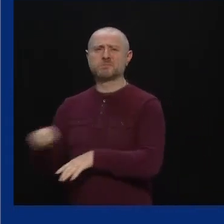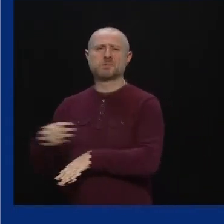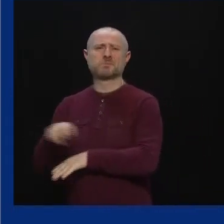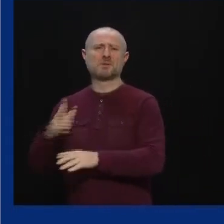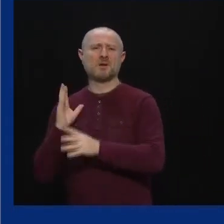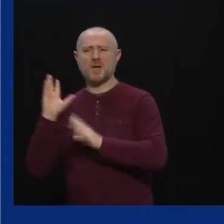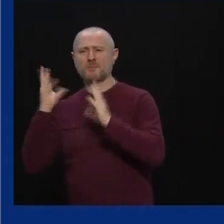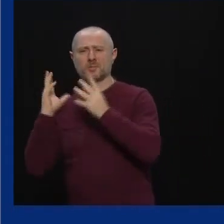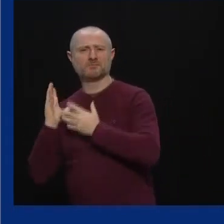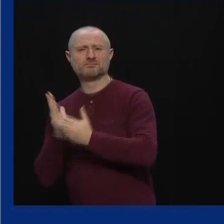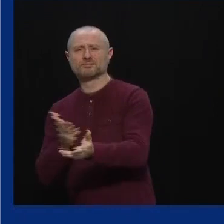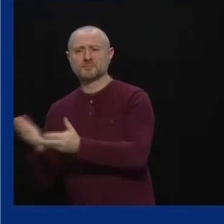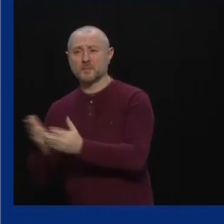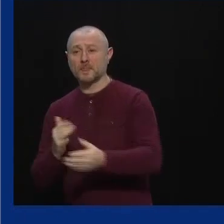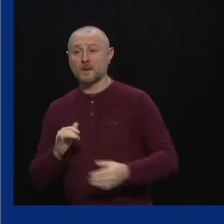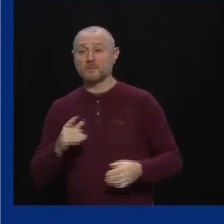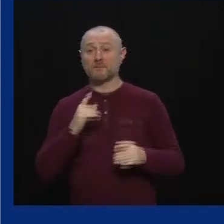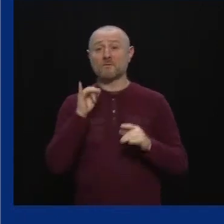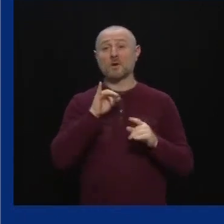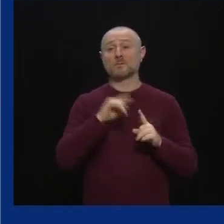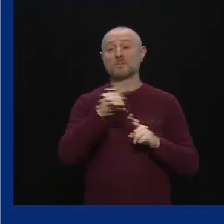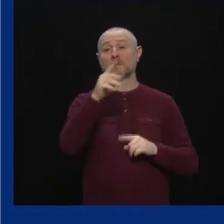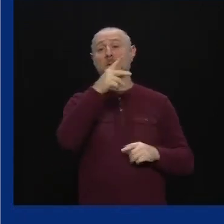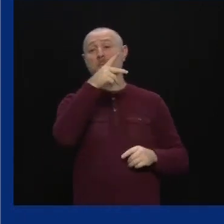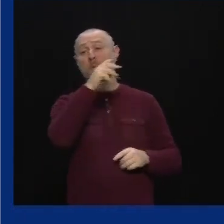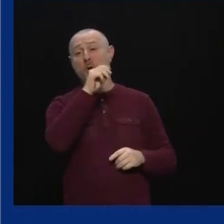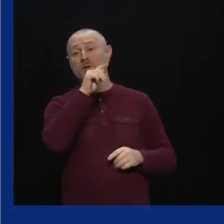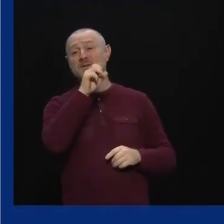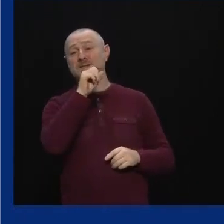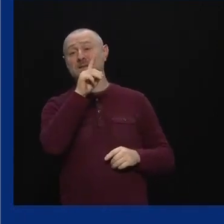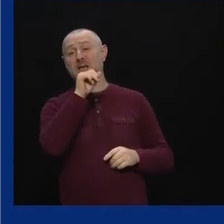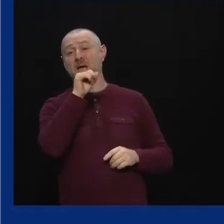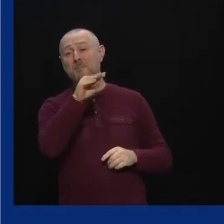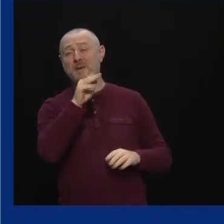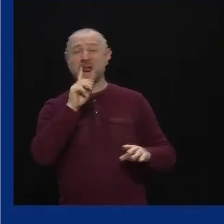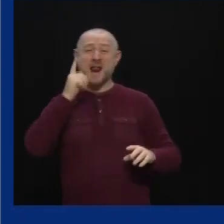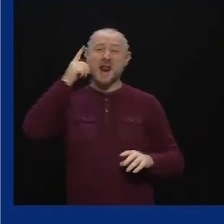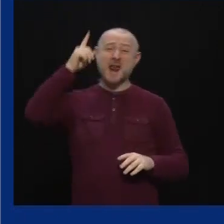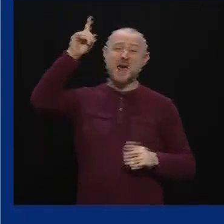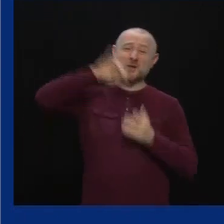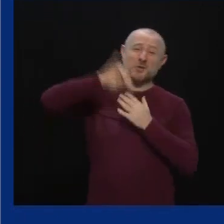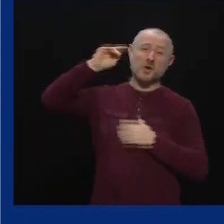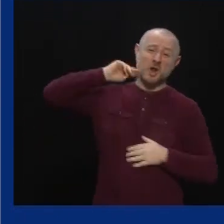BECAUSE WHEN YOU'RE IN A DENSELY POPULATED URBAN AREA WITH LOTS OF HOSPITALS, TRANSFERS ARE NOT